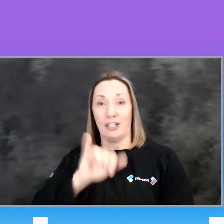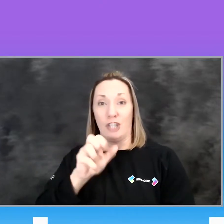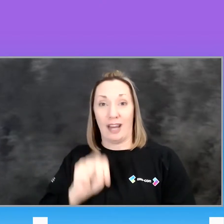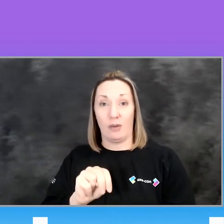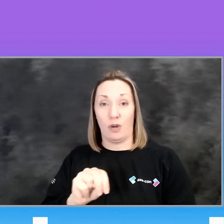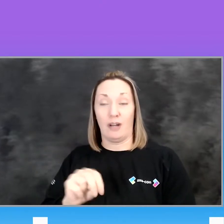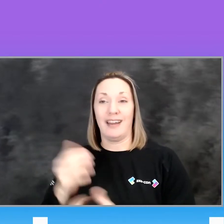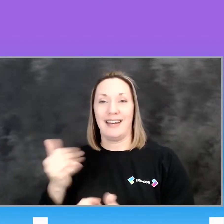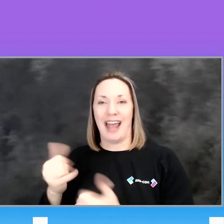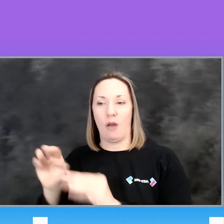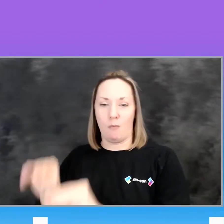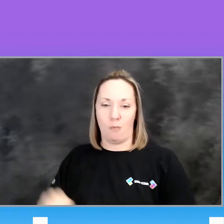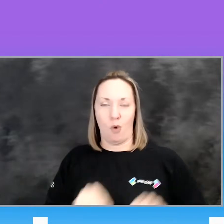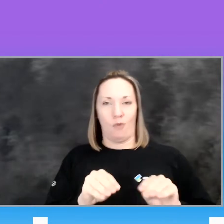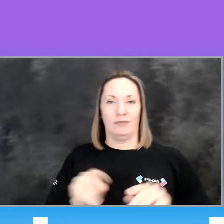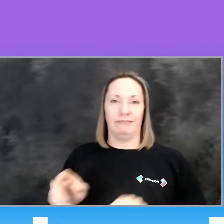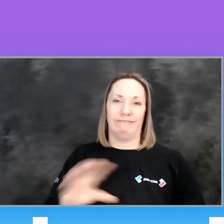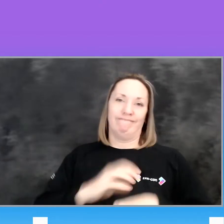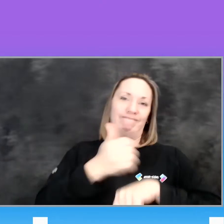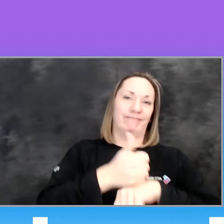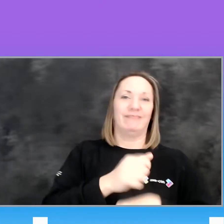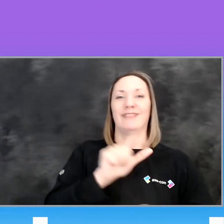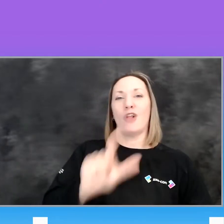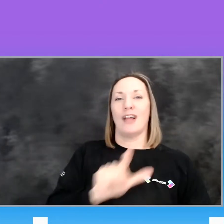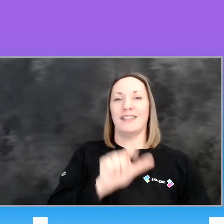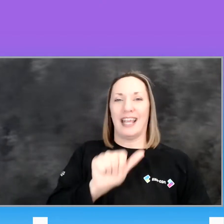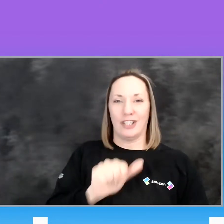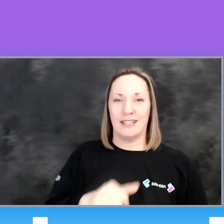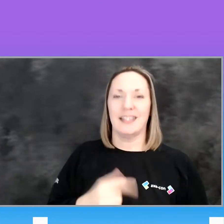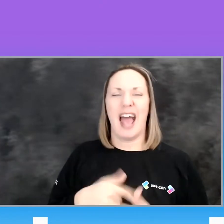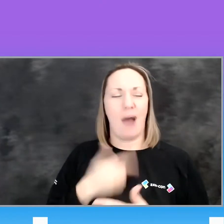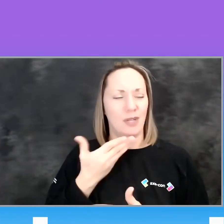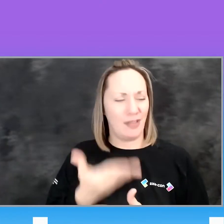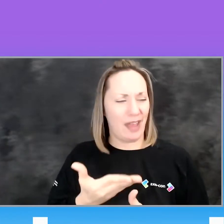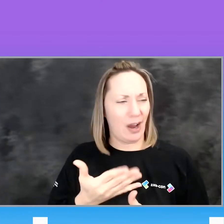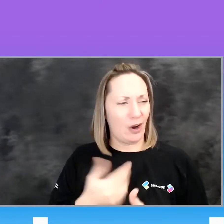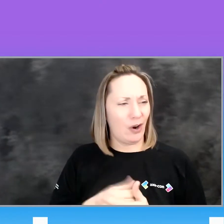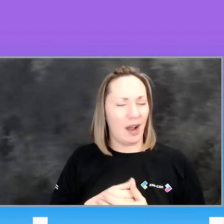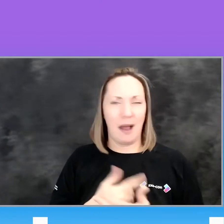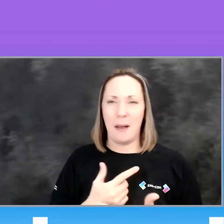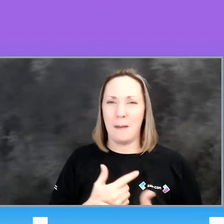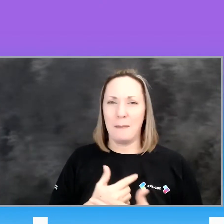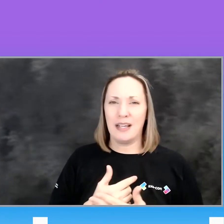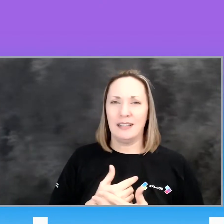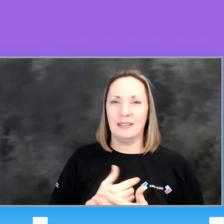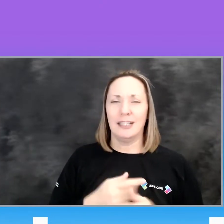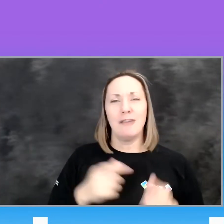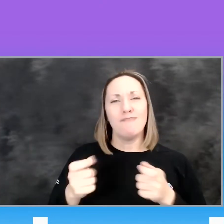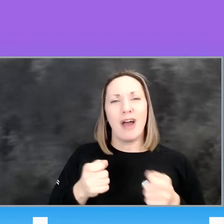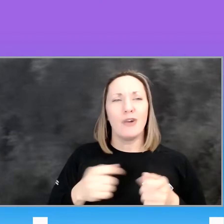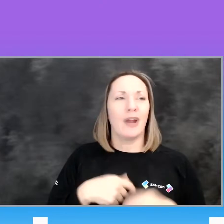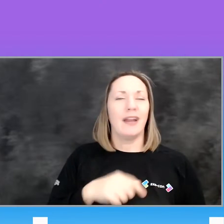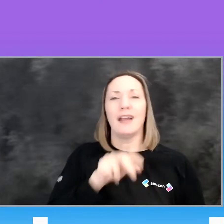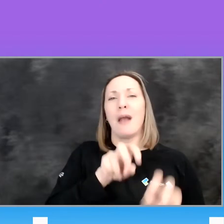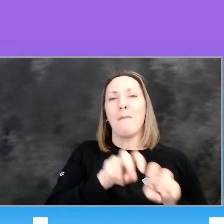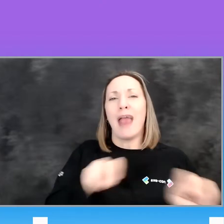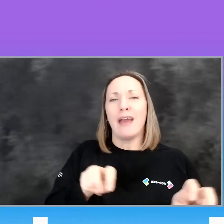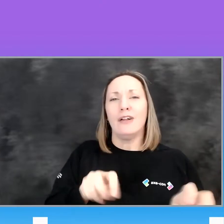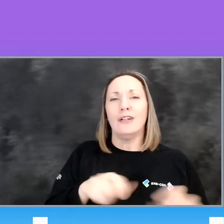Angeles, and I was down there.